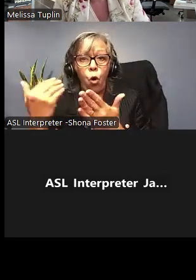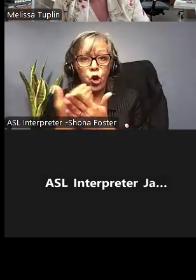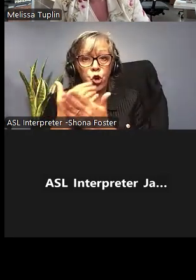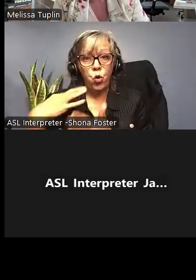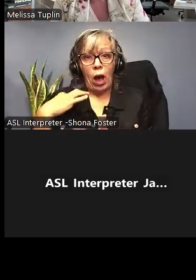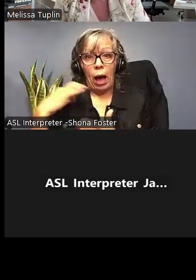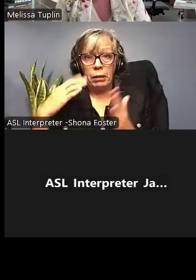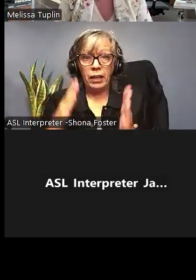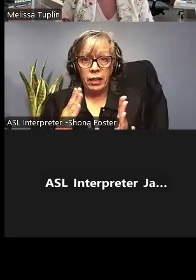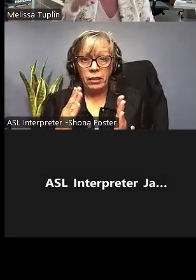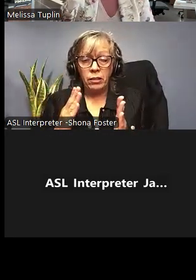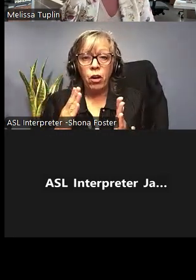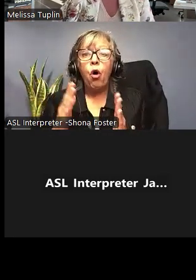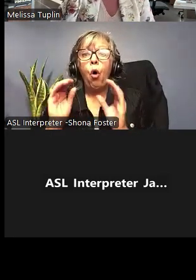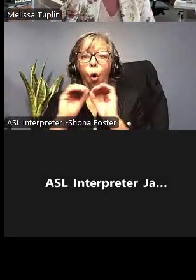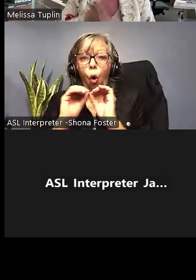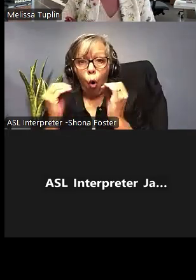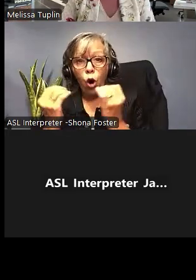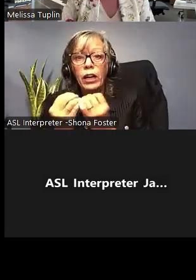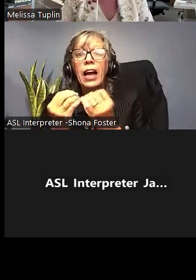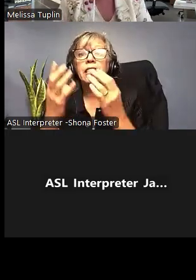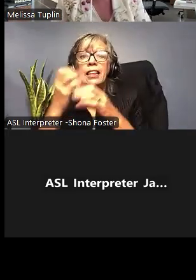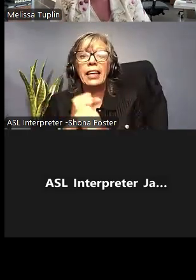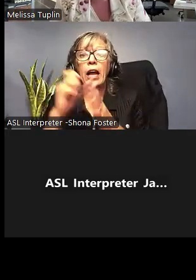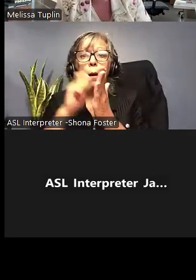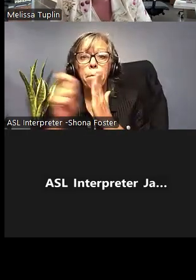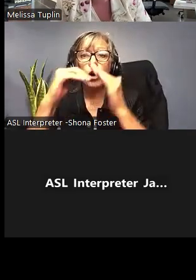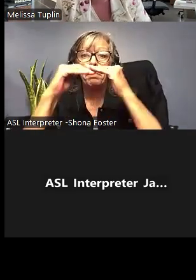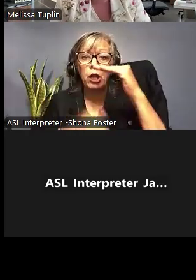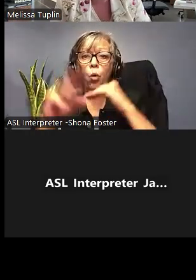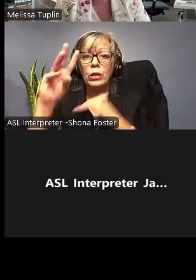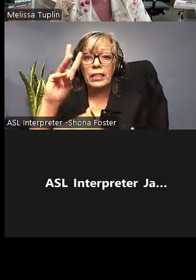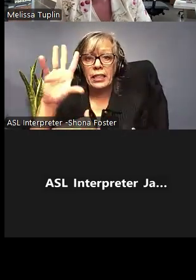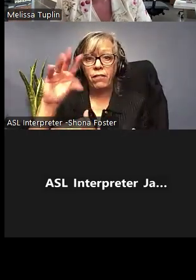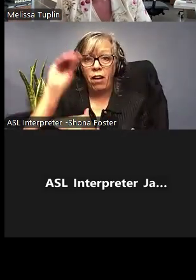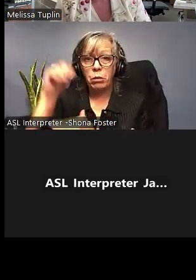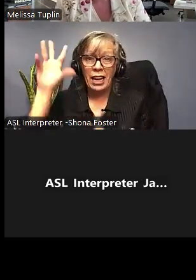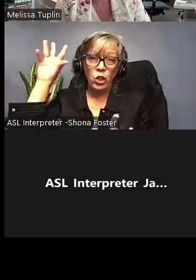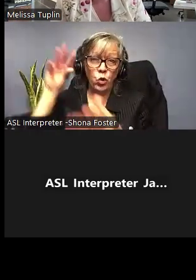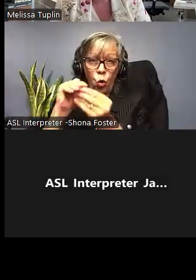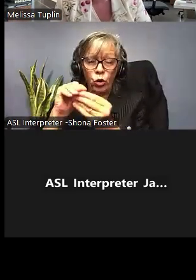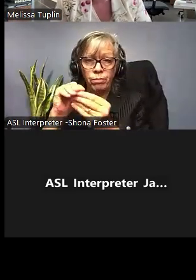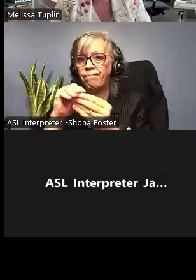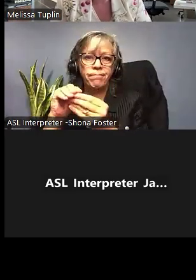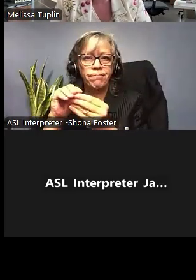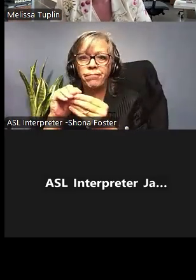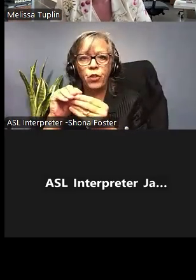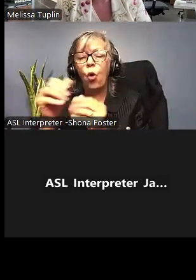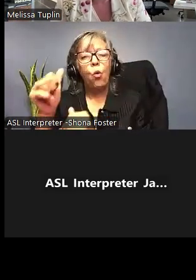organizations that receive a score below 65 per cent total will not be successful in receiving